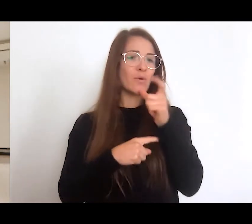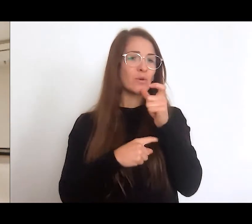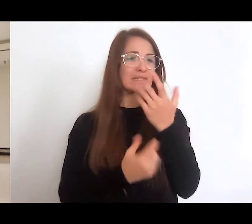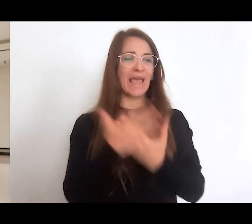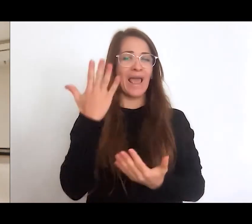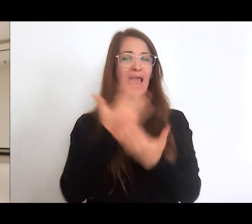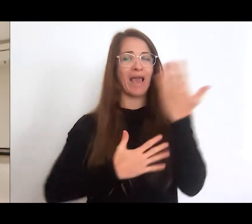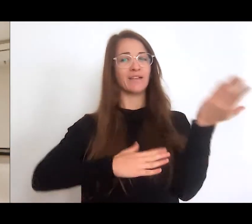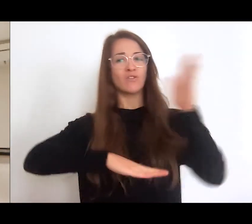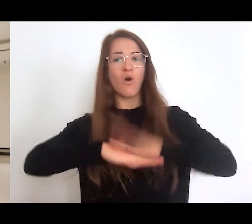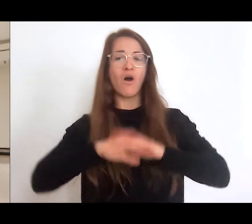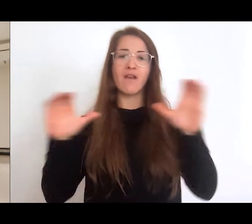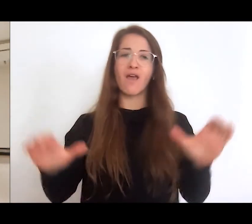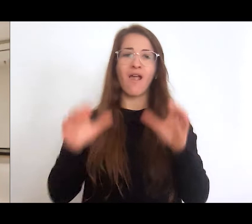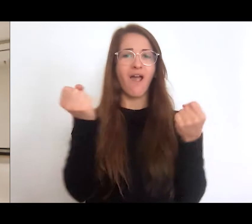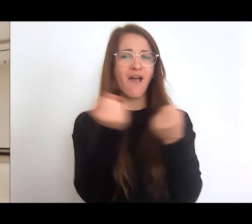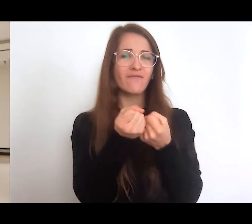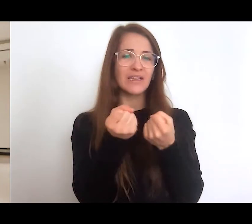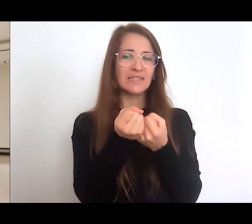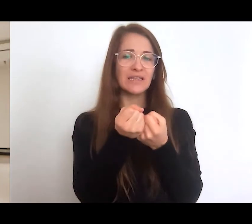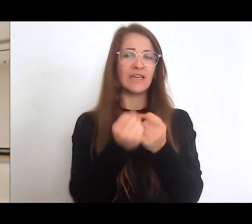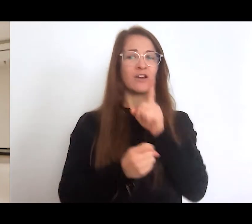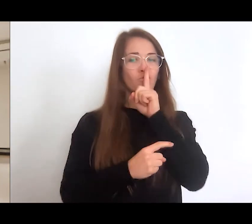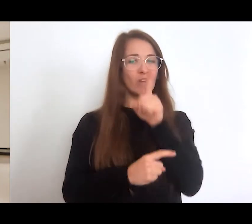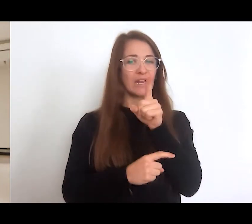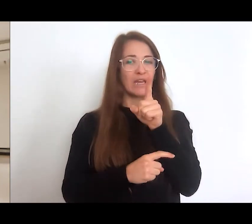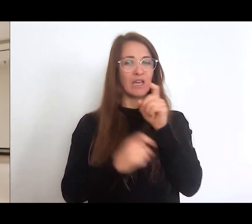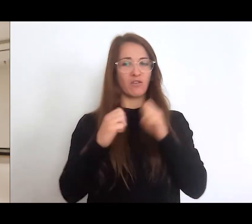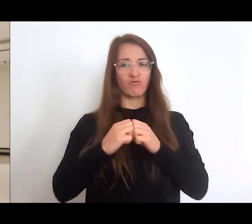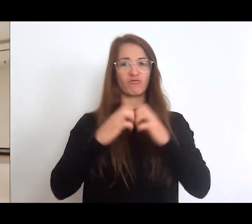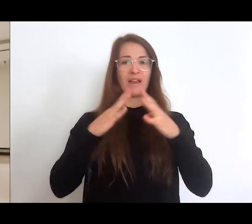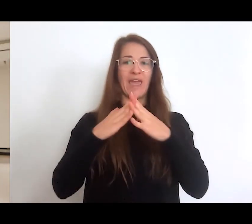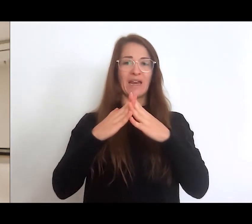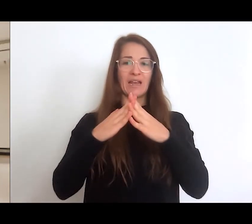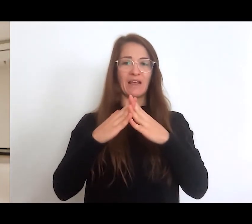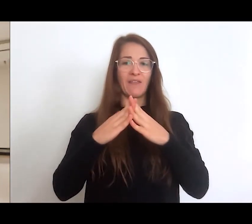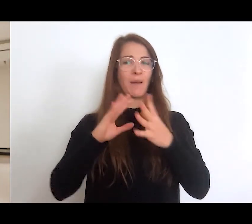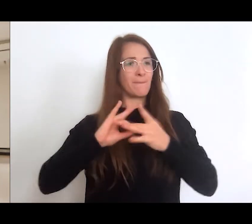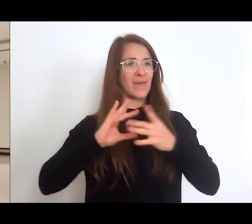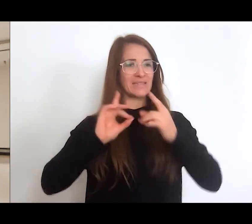OPPOSED TO BEING SOMEONE WHO IS HANDS-ON DOING ADVOCACY, REALLY